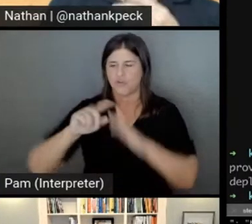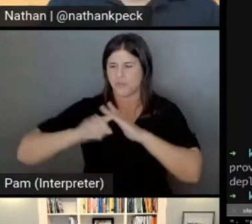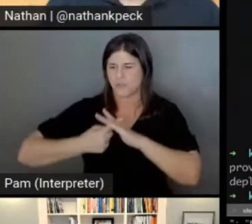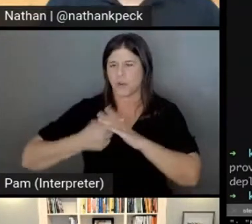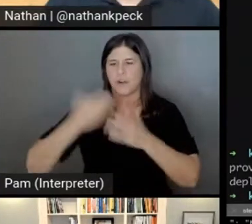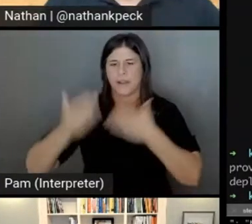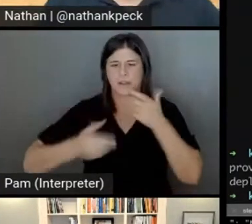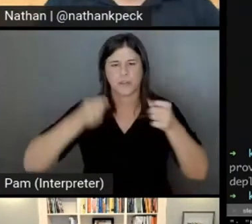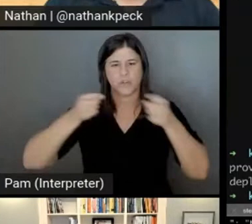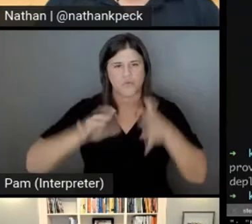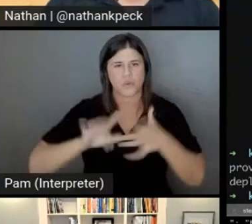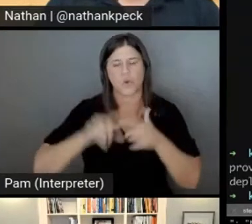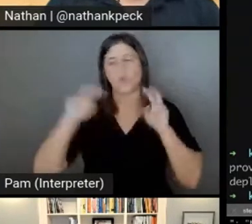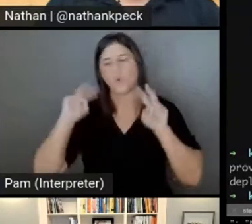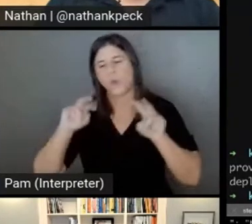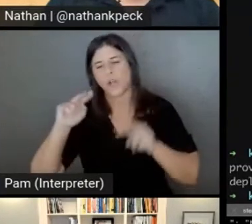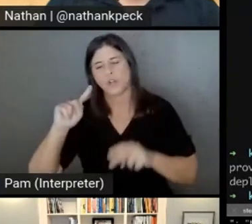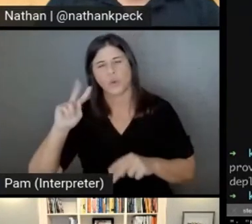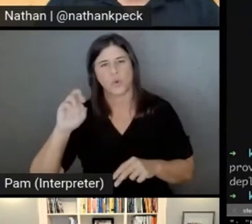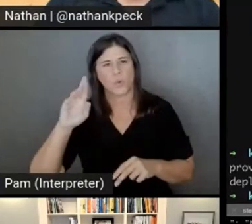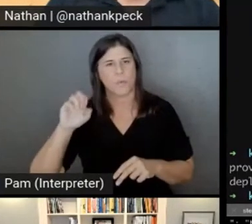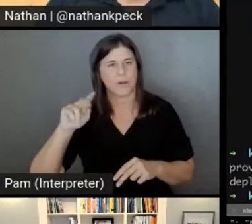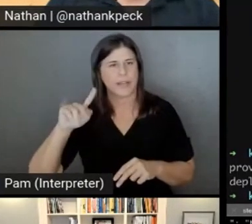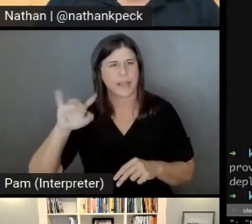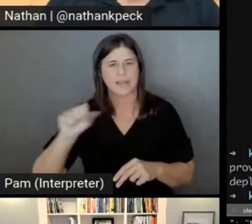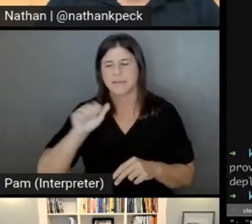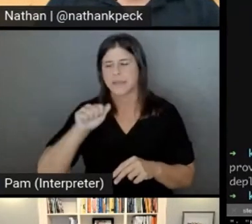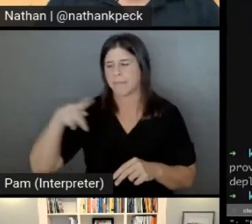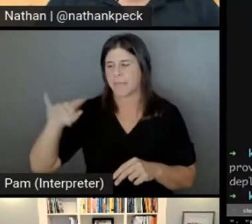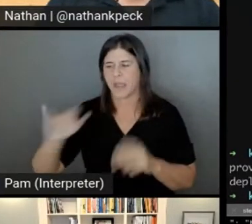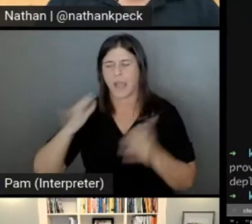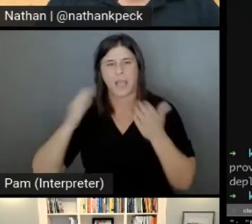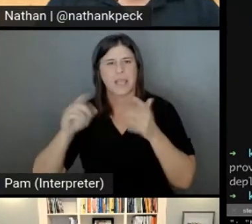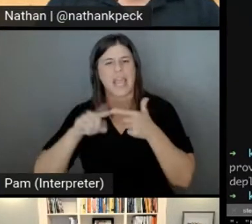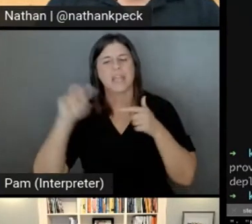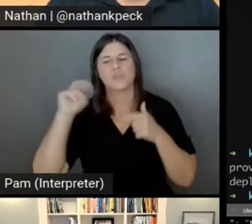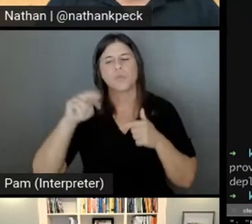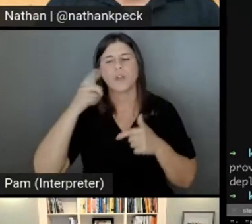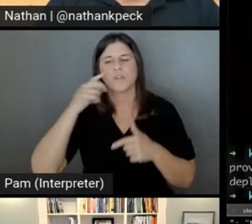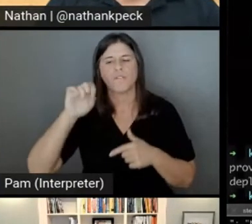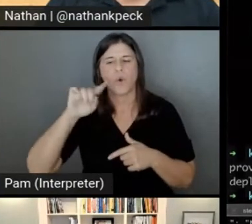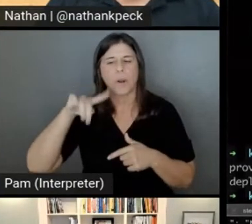the Kubernetes API server and it's watching for pod events. So what I'm going to do is I'm going to scale